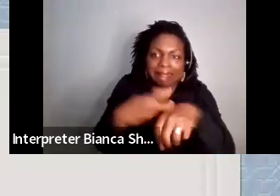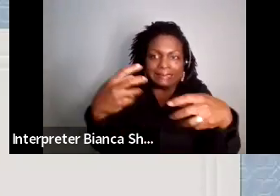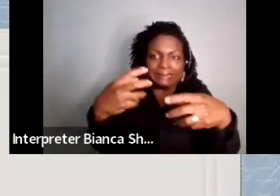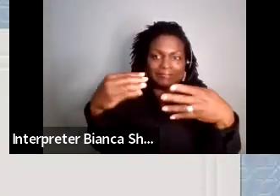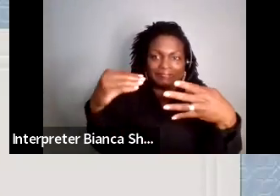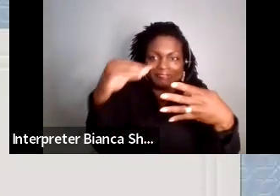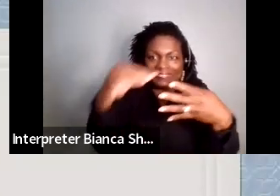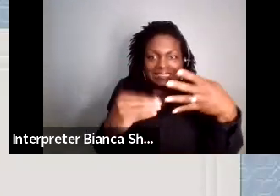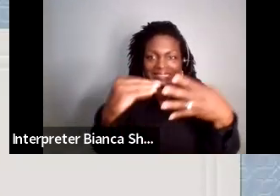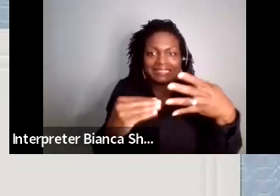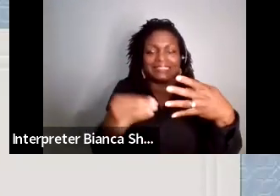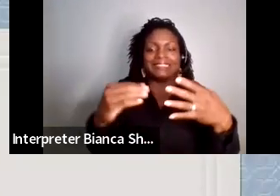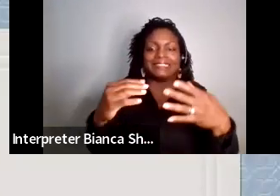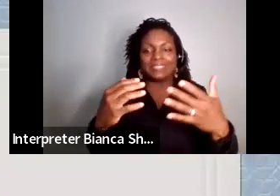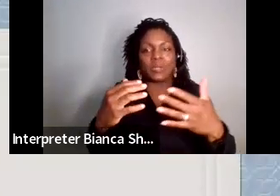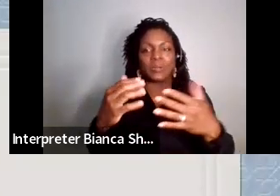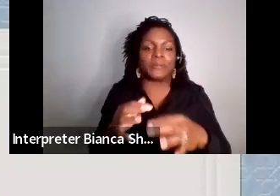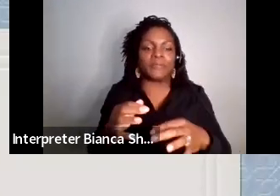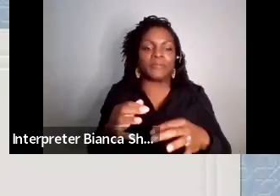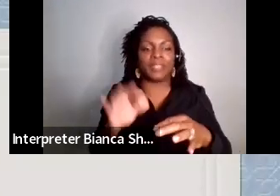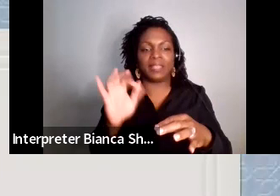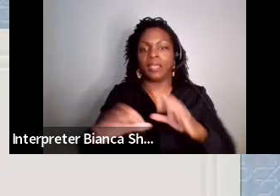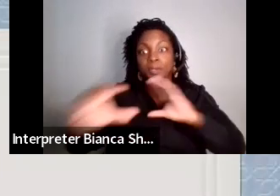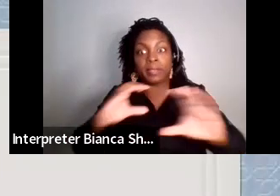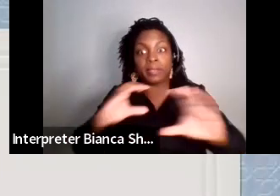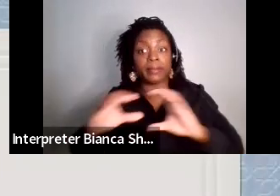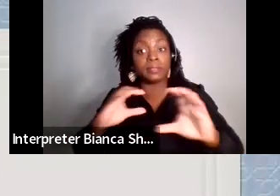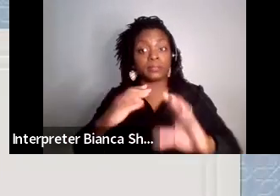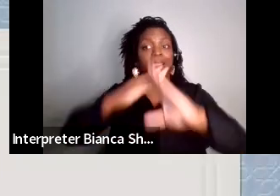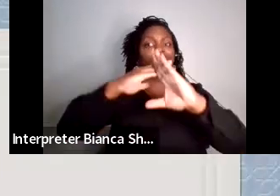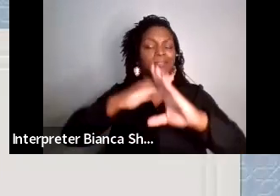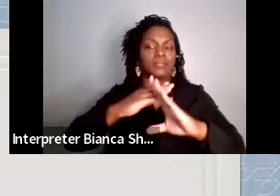This, you know, really discussing some of the challenges of this.